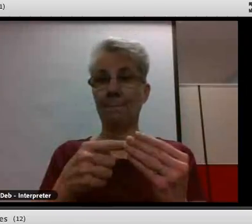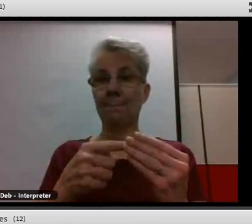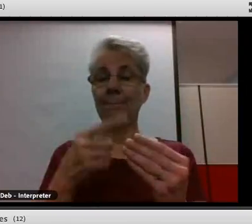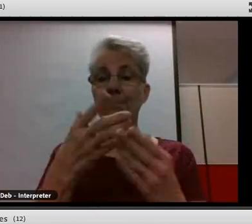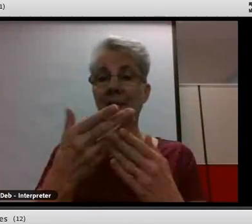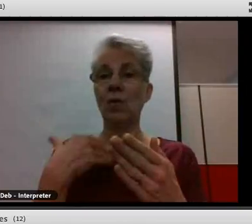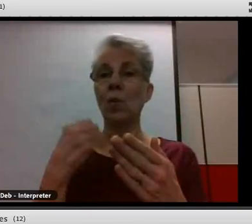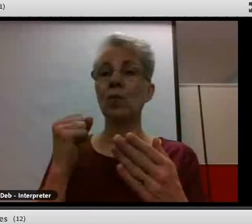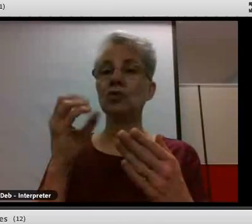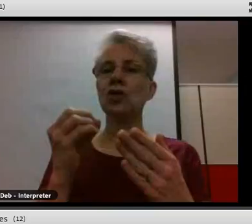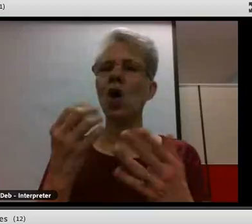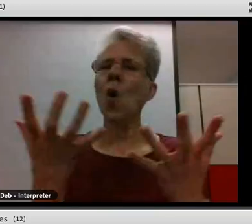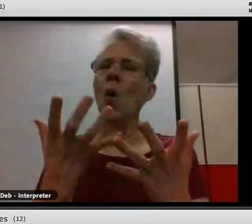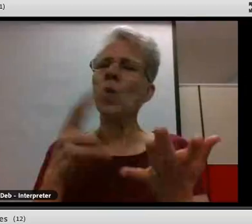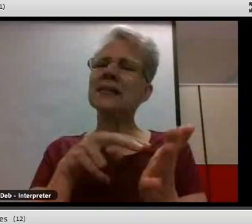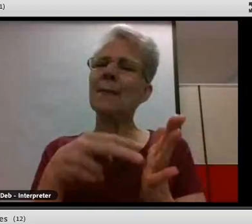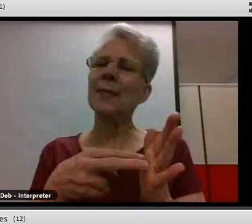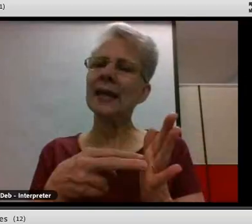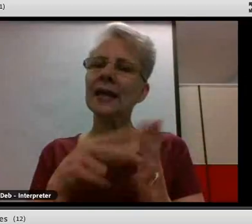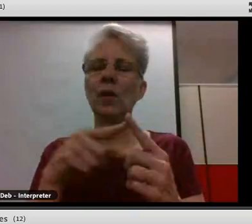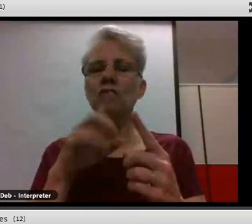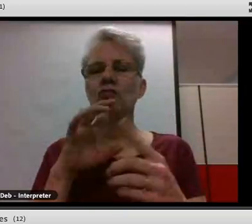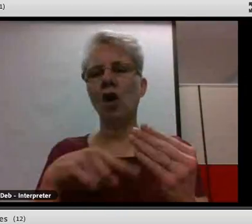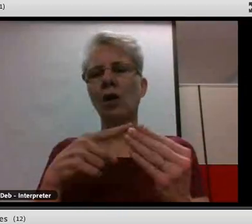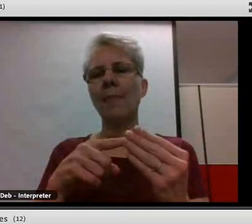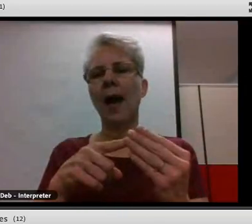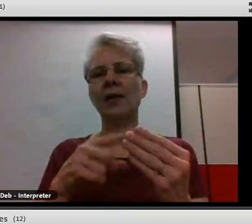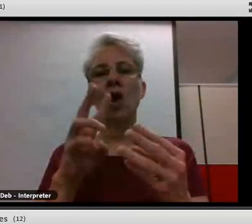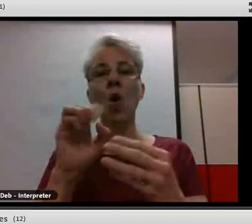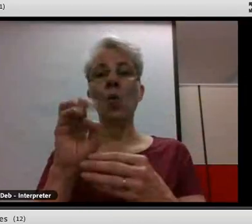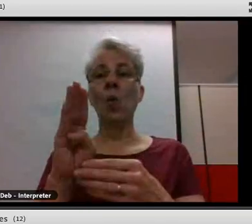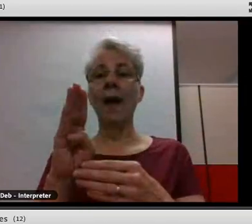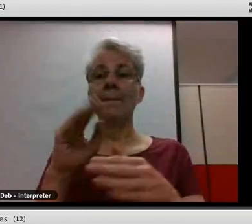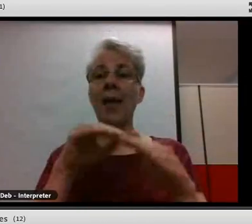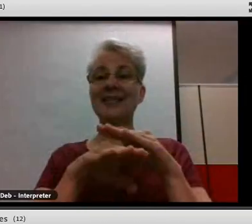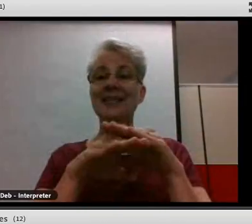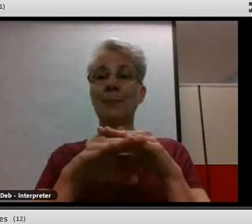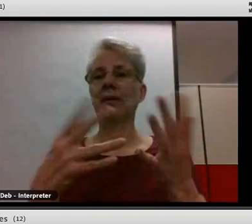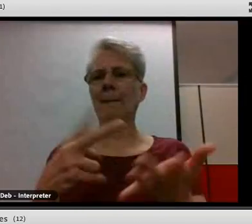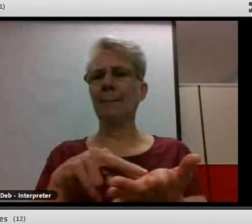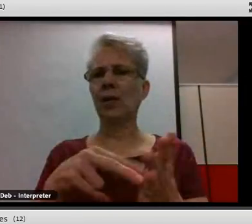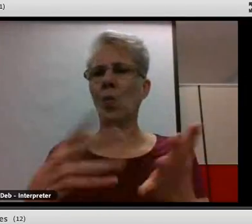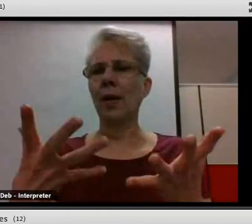So some really good statistics on specifically to Florida.